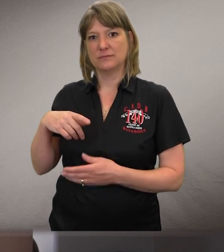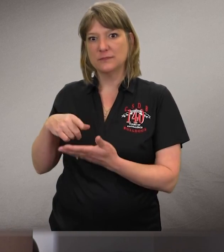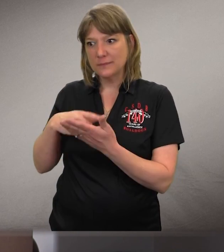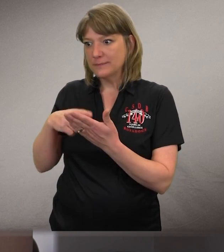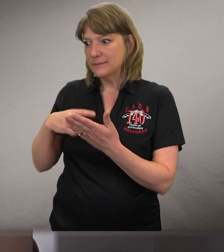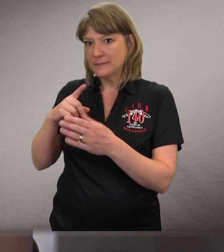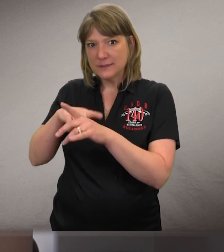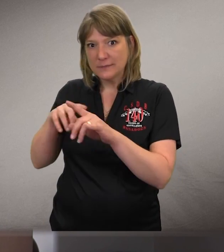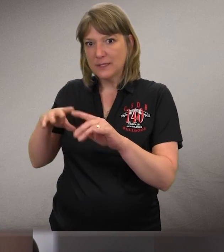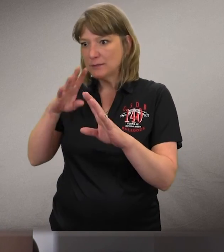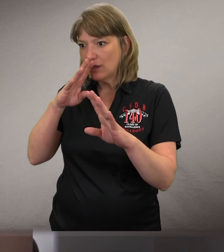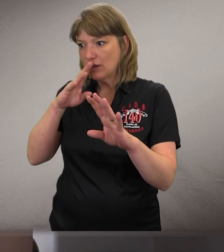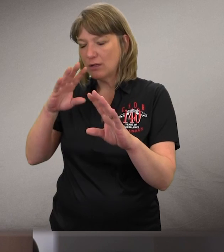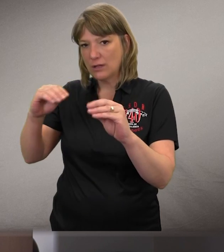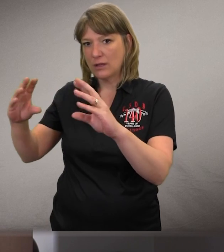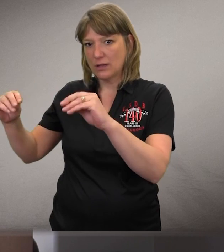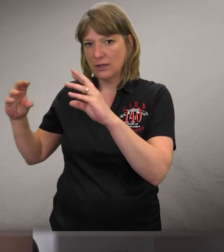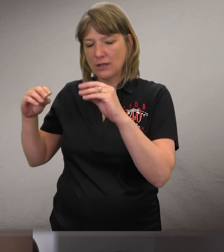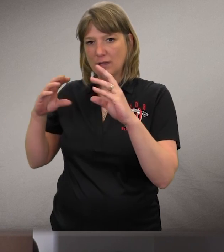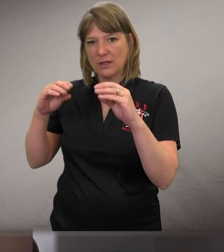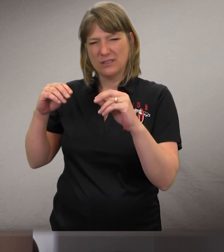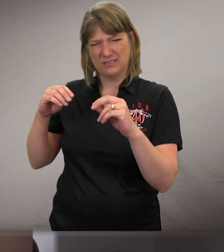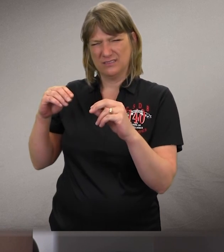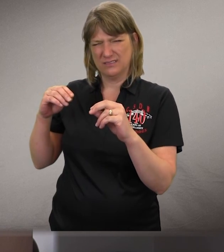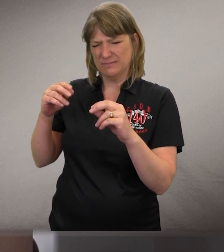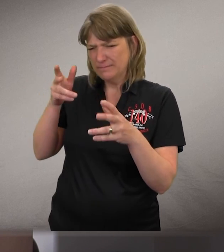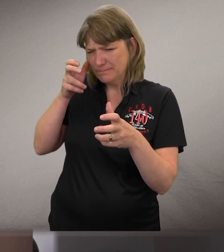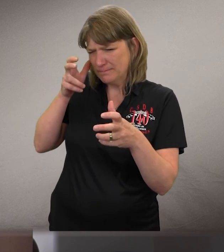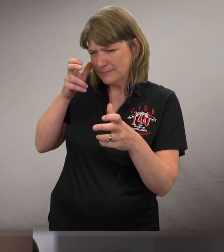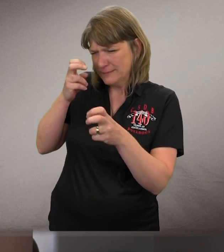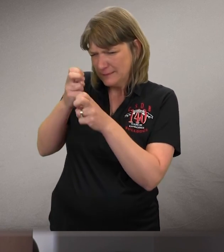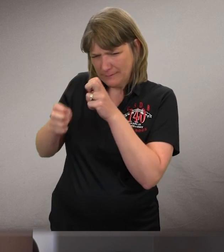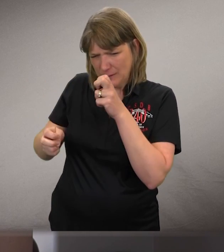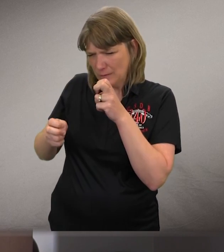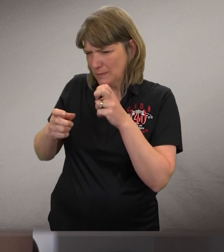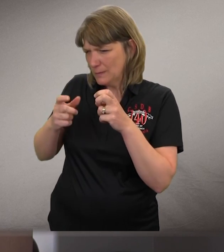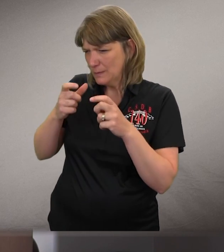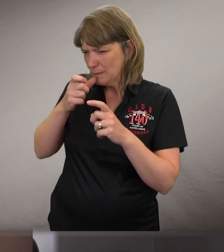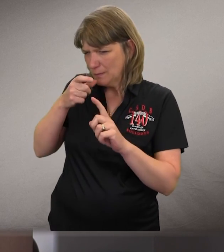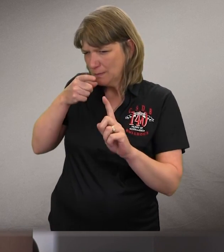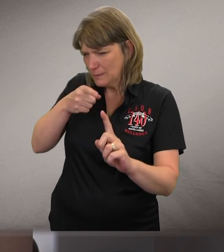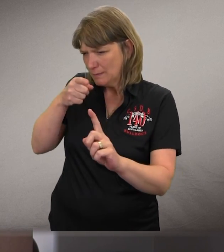and sometimes we'll all talk at the same time. That'll be kind of difficult, because I have to figure out